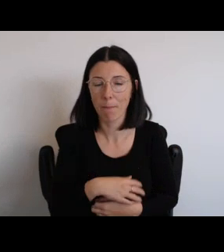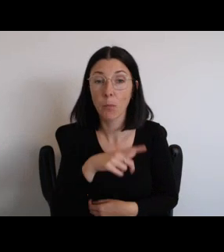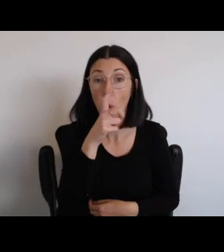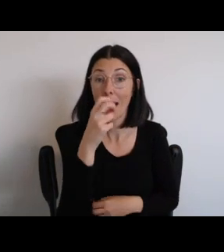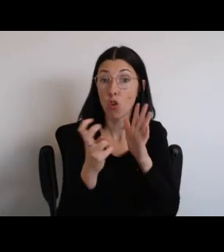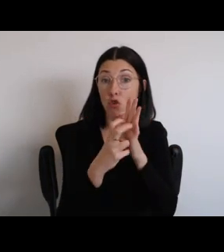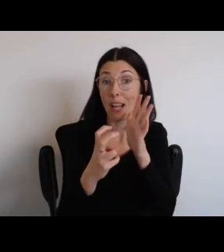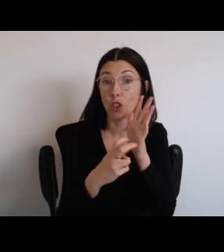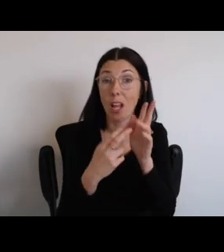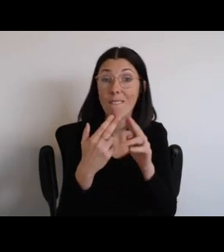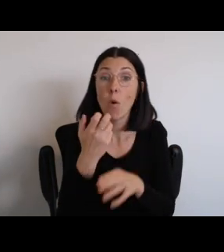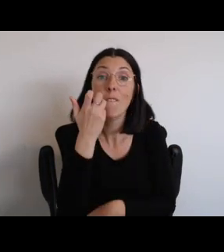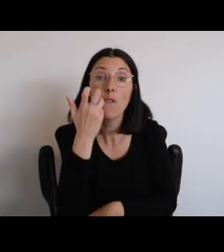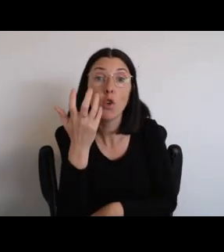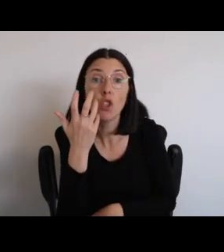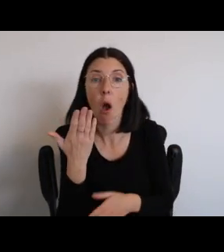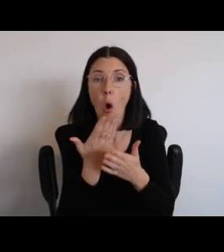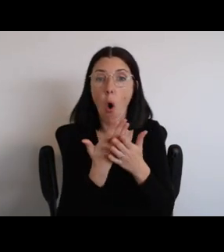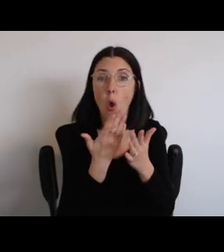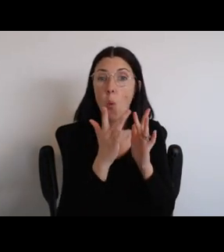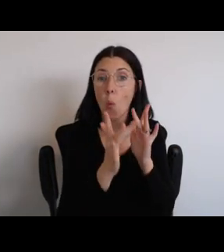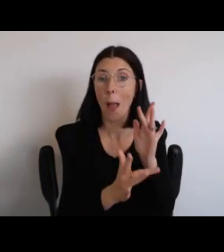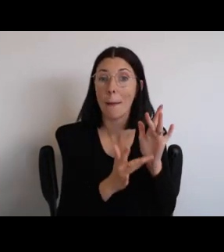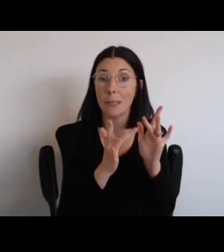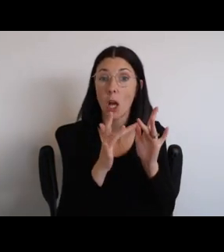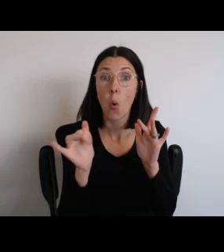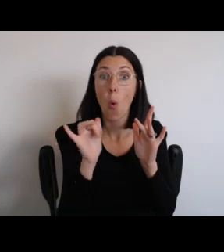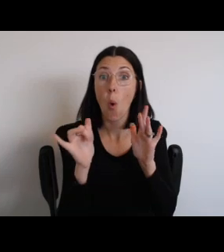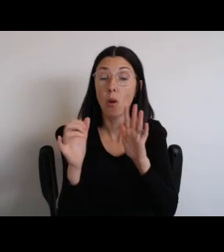if you're on our mailing list so I encourage you to sign up to our mailing list and as I mentioned